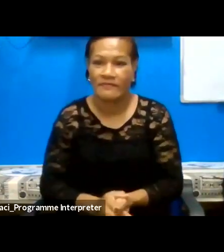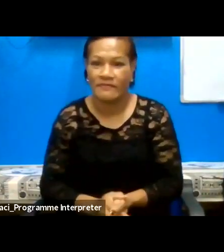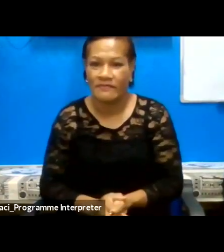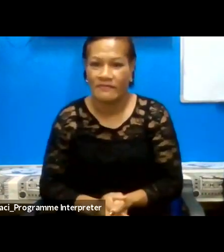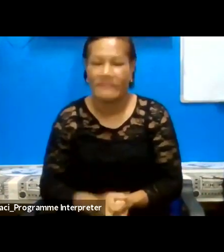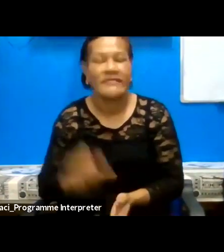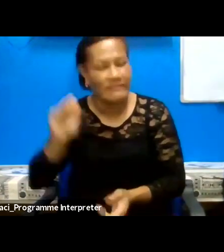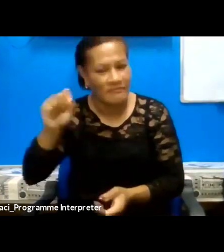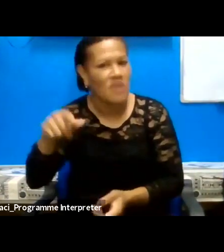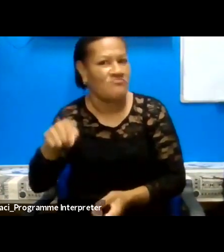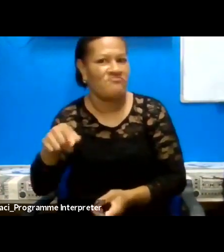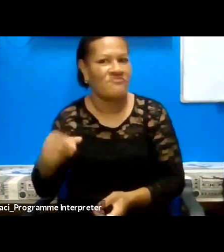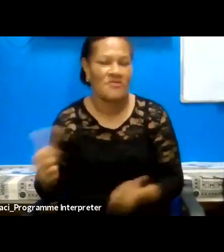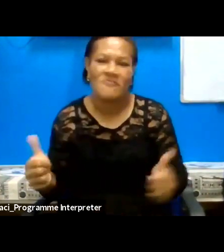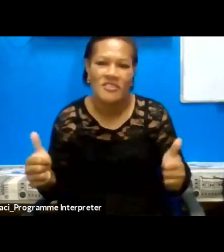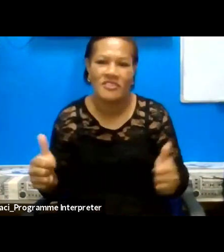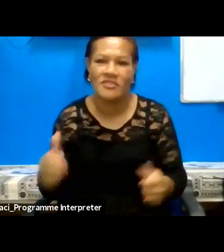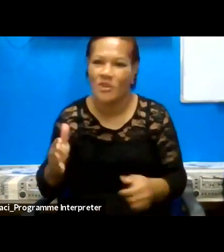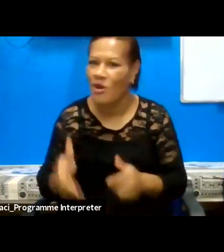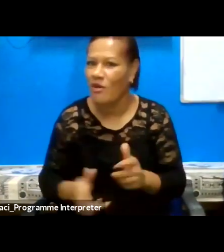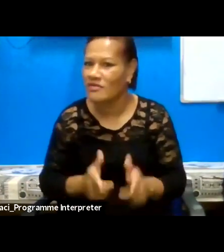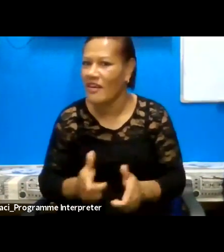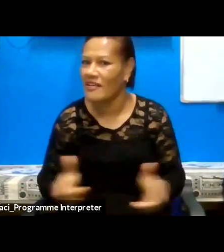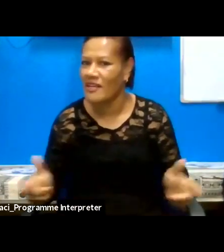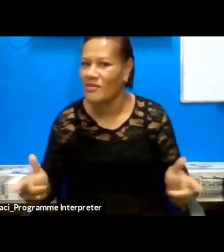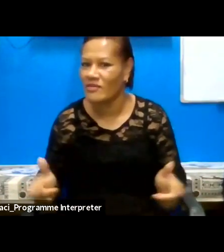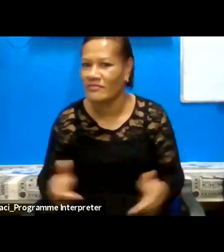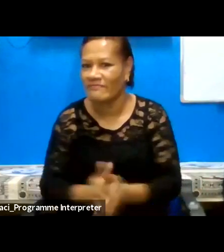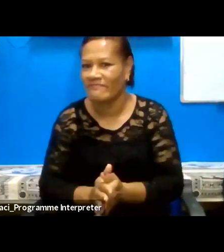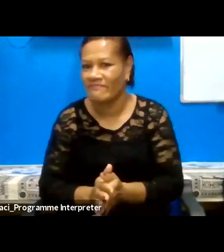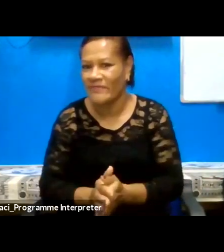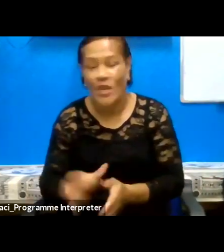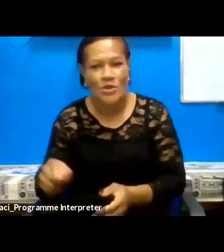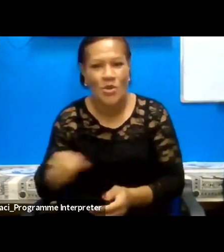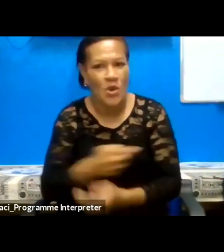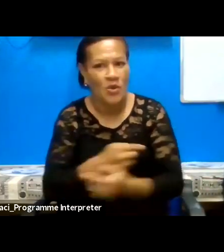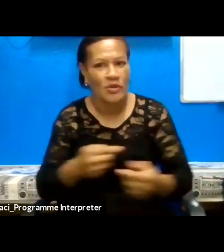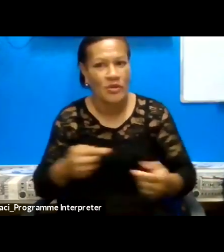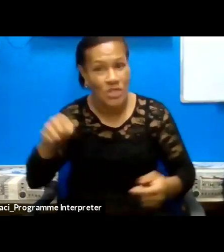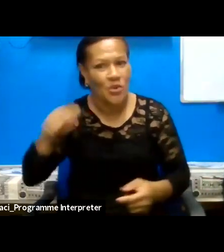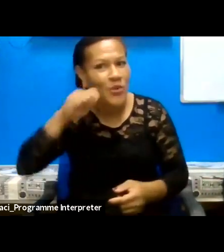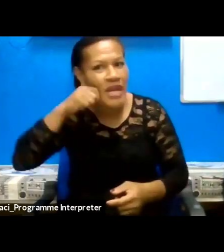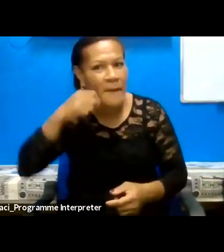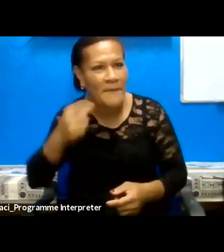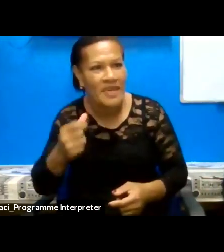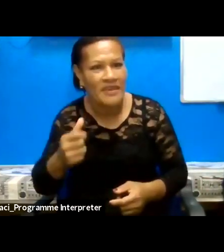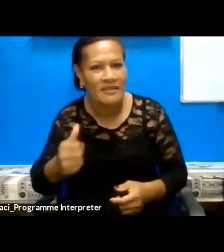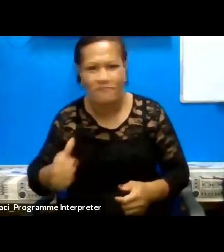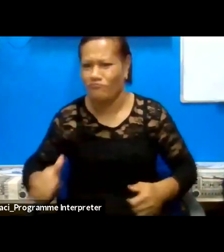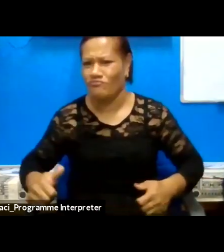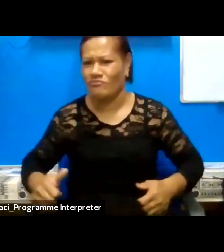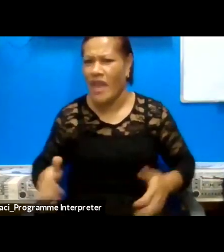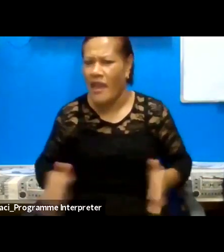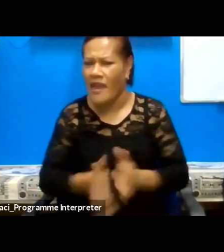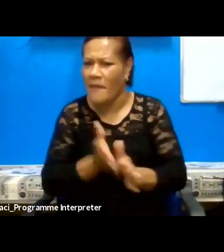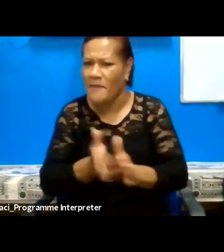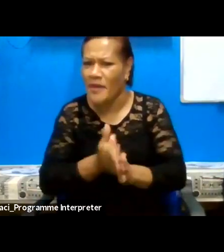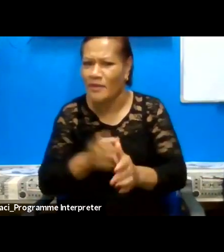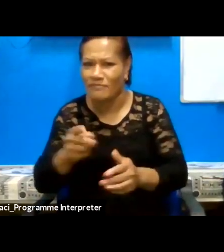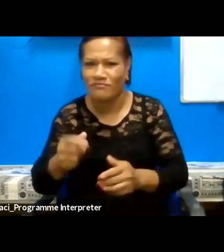first language. So, thank you very much and uh on behalf of uh Fiji Association, The